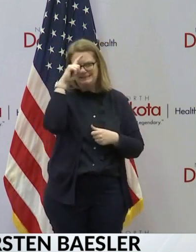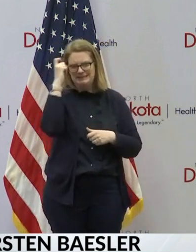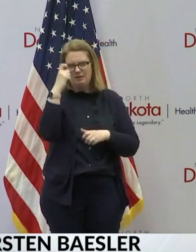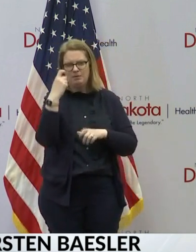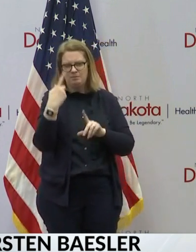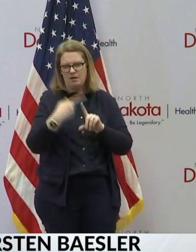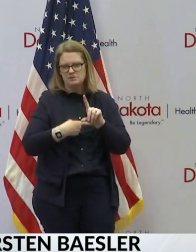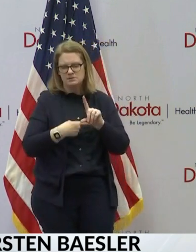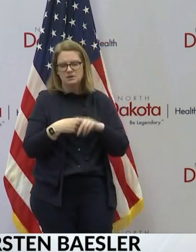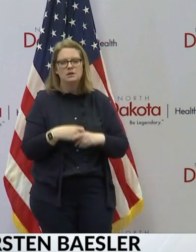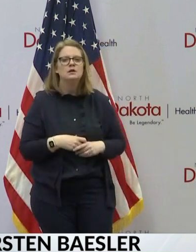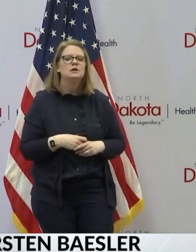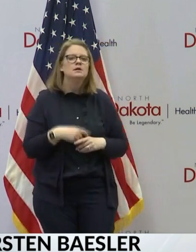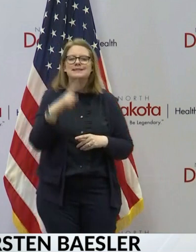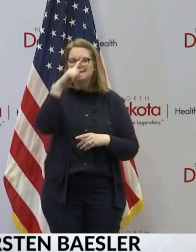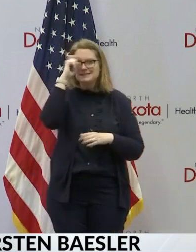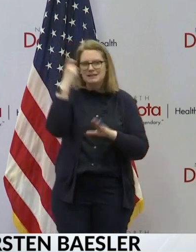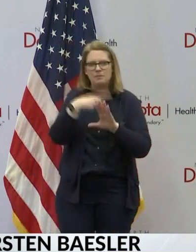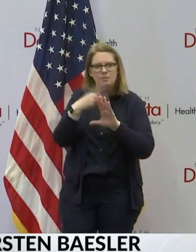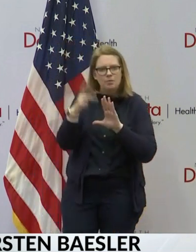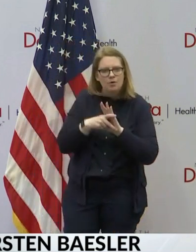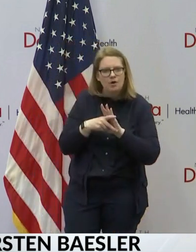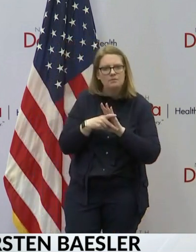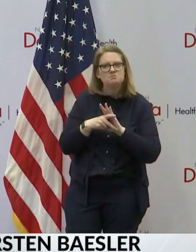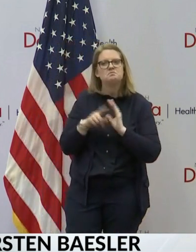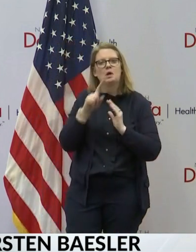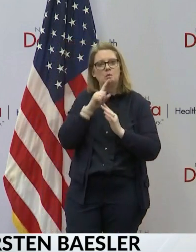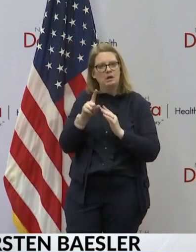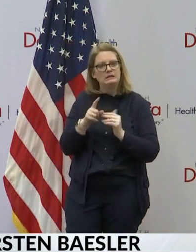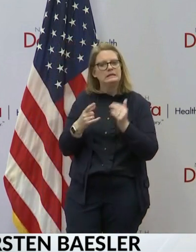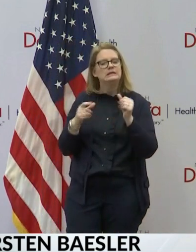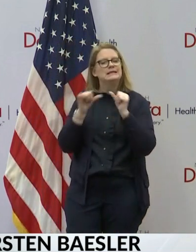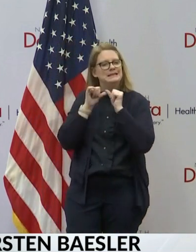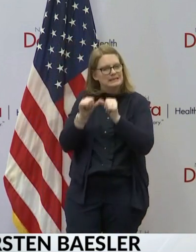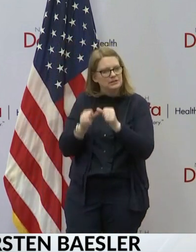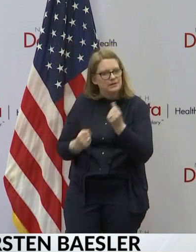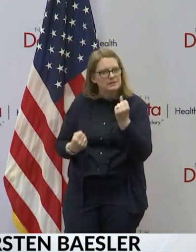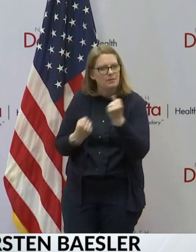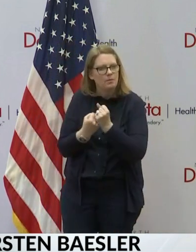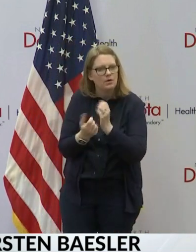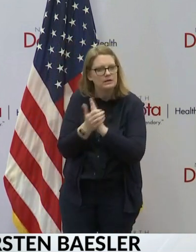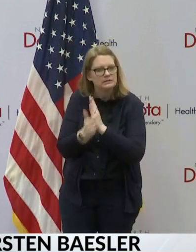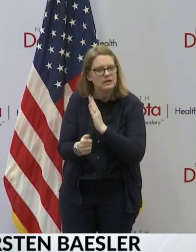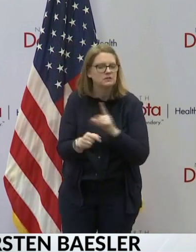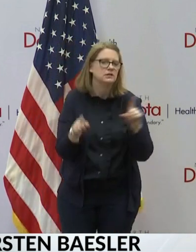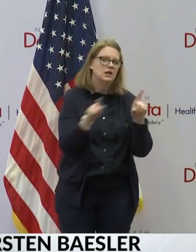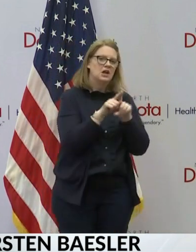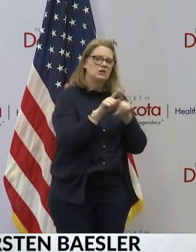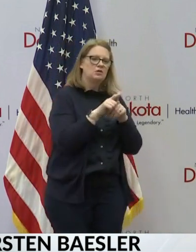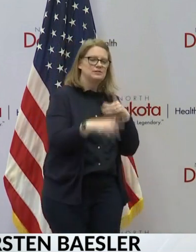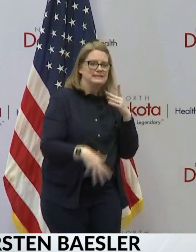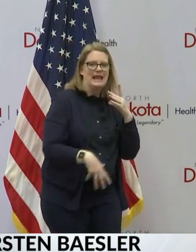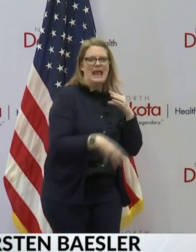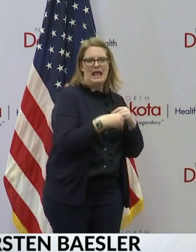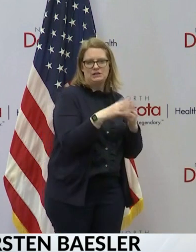WEEKEND TO ALIGN THE K-12. MANY STUDENTS DEPEND ON ACADEMIC PROGRAMING DURING THE SUMMER MONTHS. THE SUMMER PROGRAMING HAVE